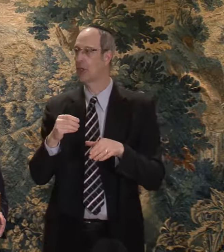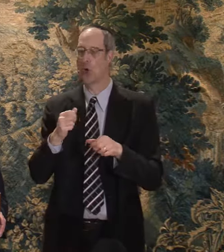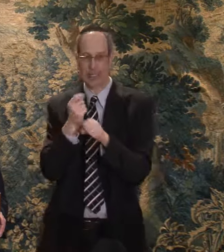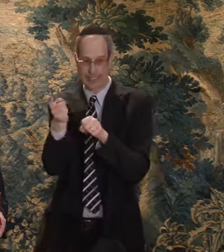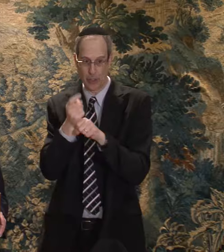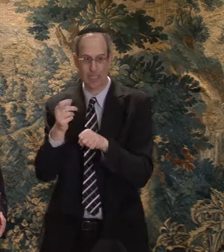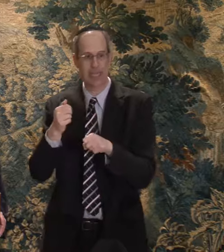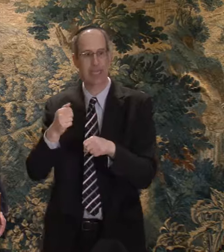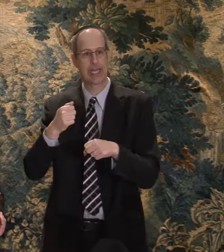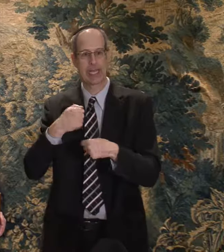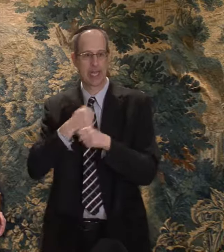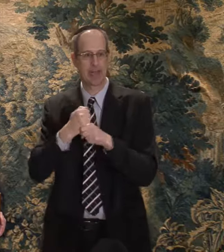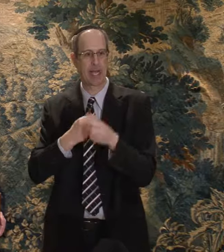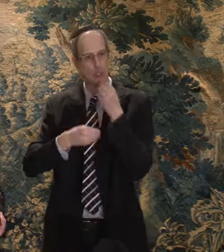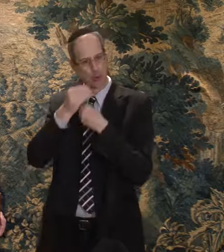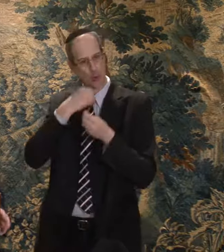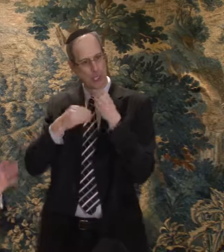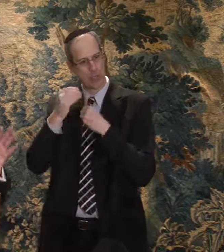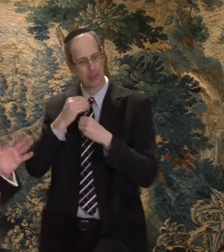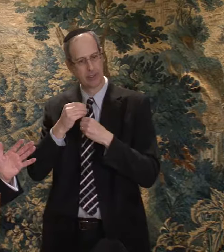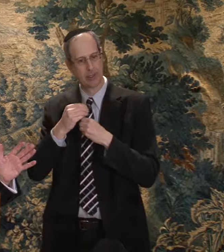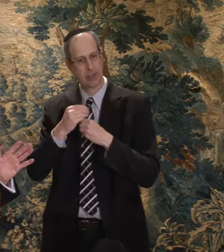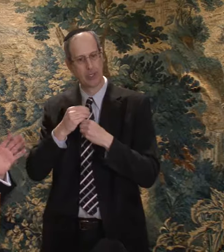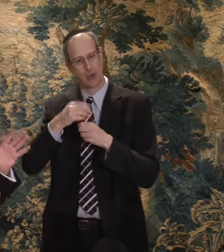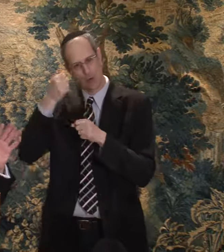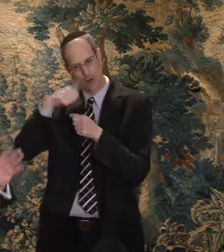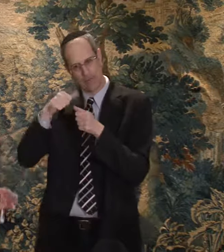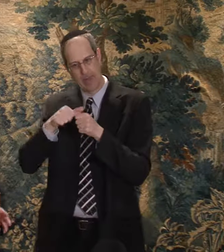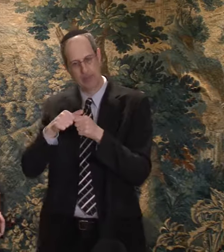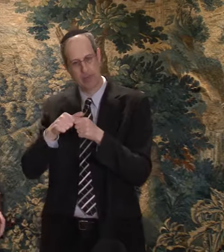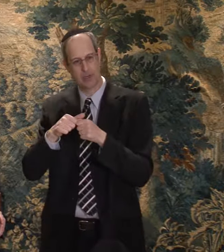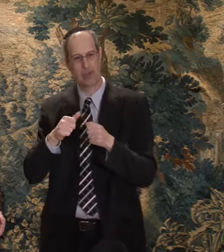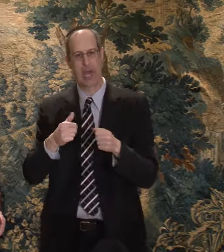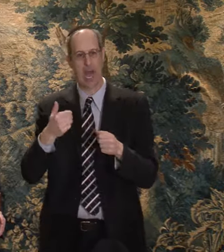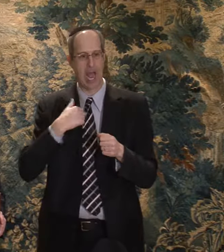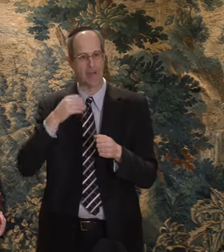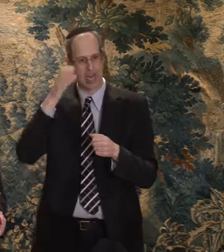I have a cousin who's already in the element MS Coleman Dreeben he was ash